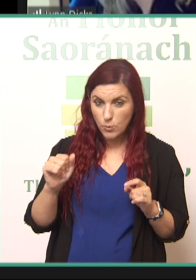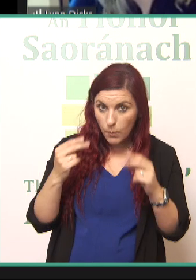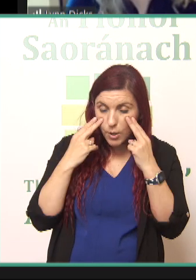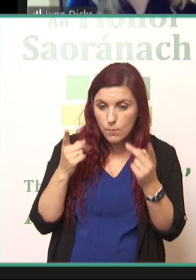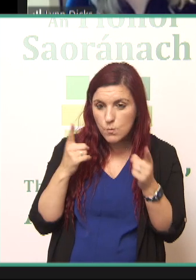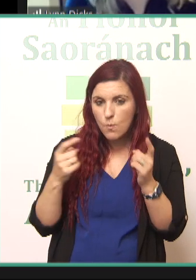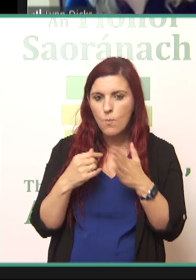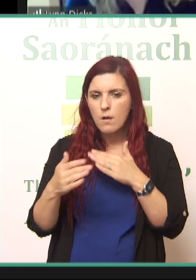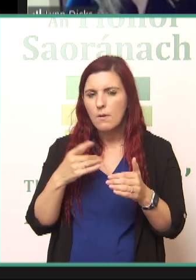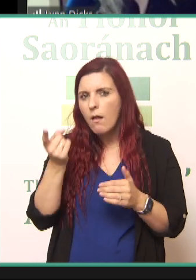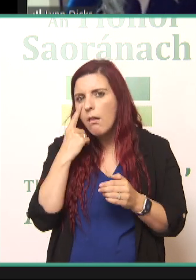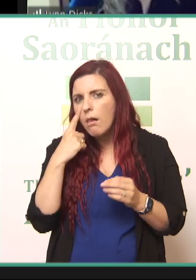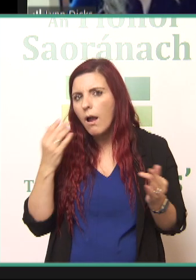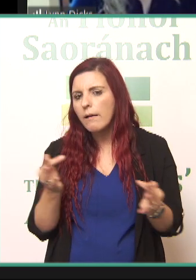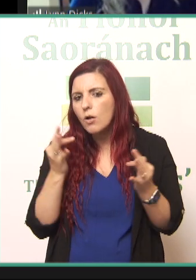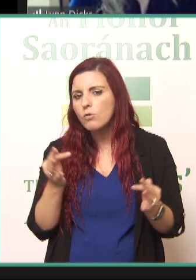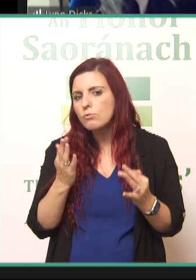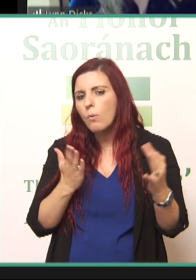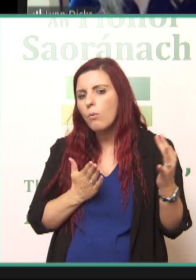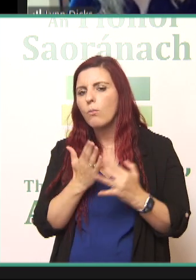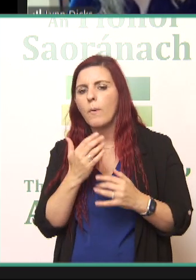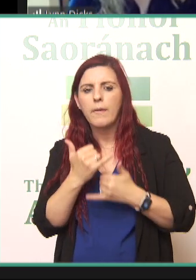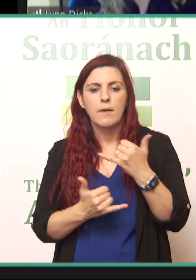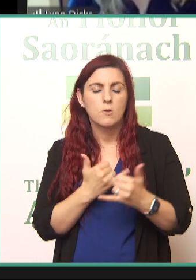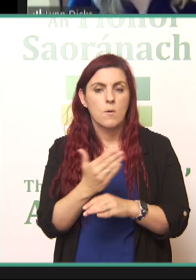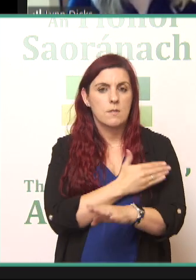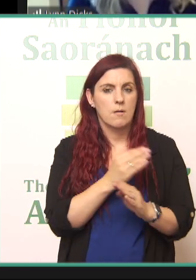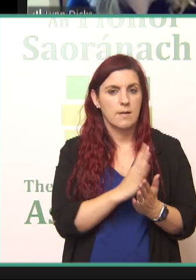at the agriculture as it runs through the years so starting in 1985 keep your eyes on the pink